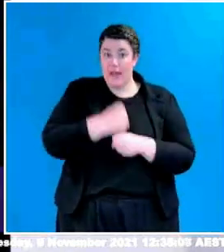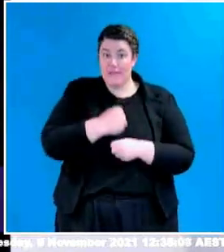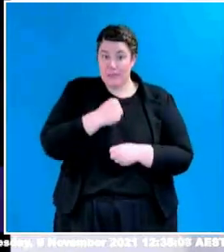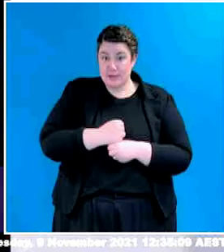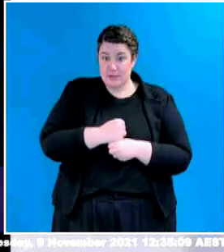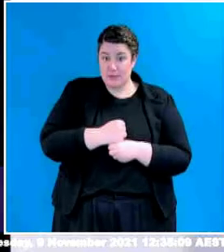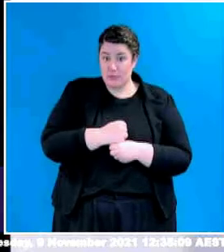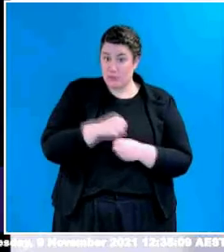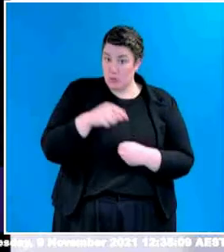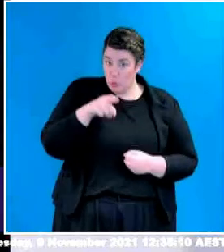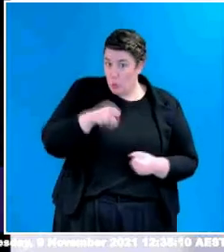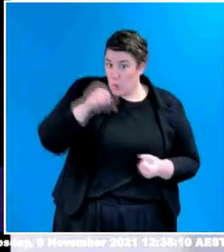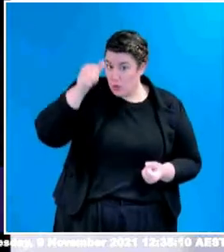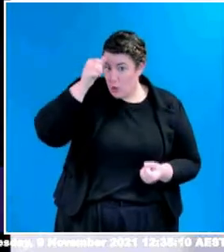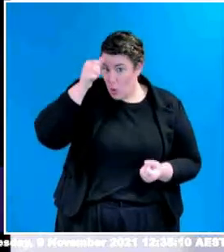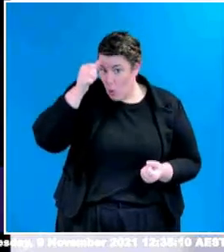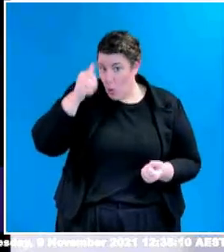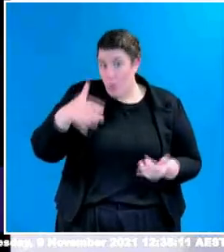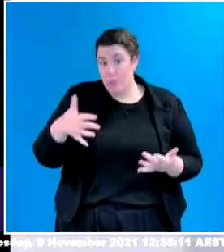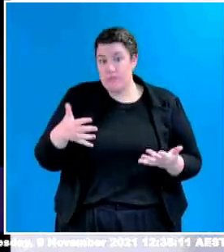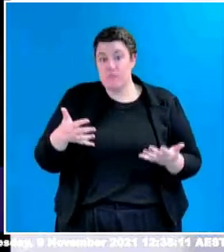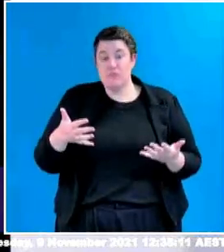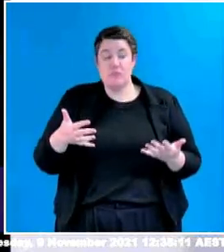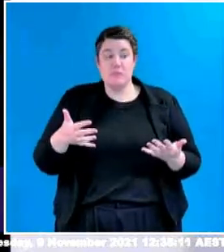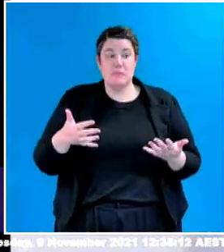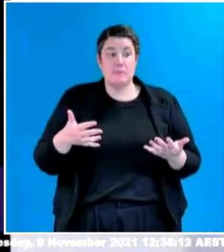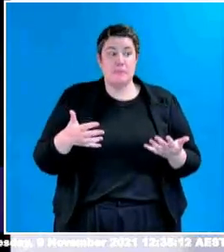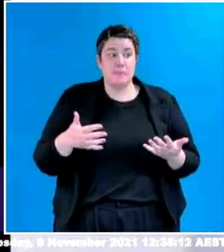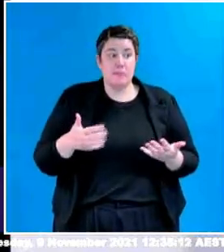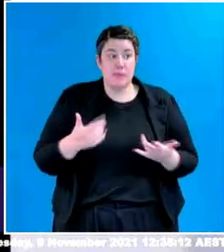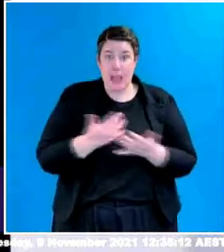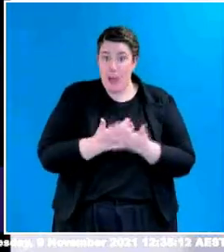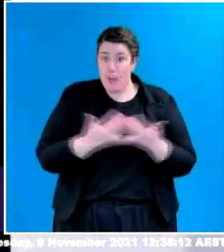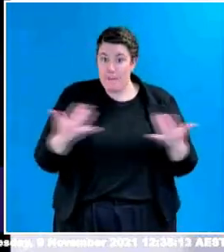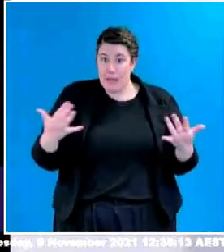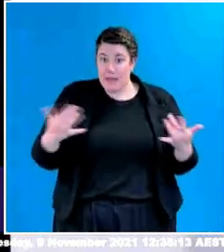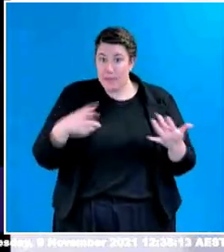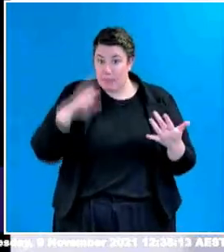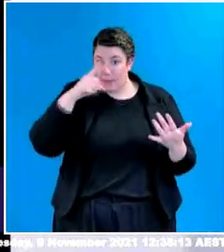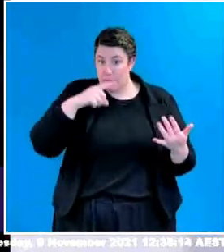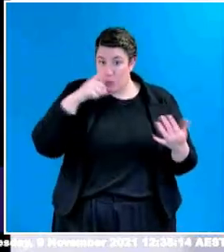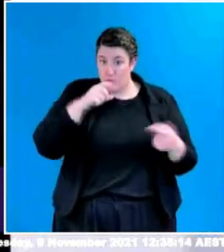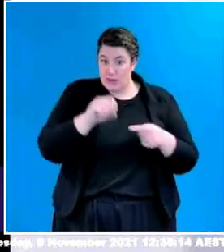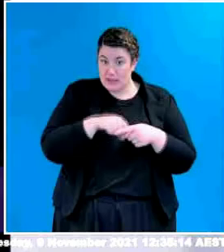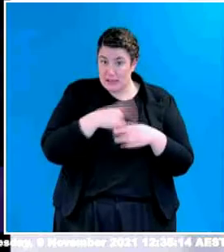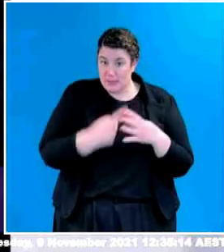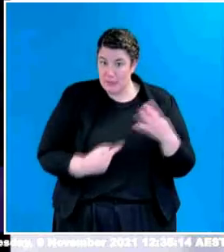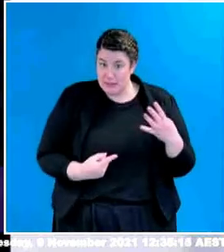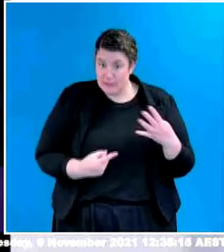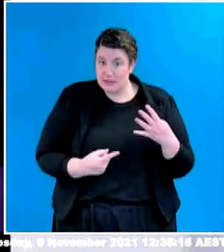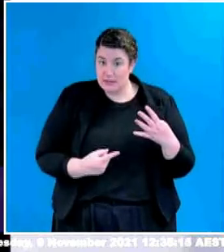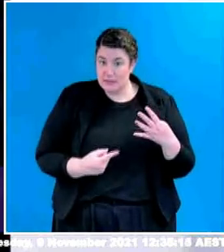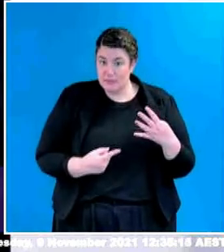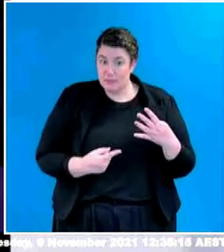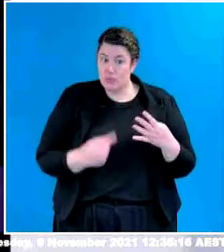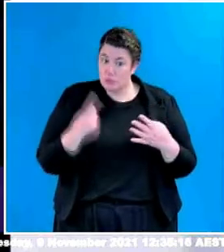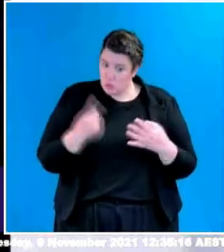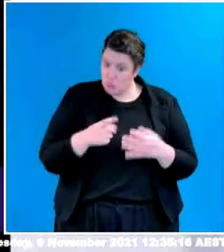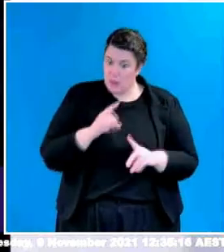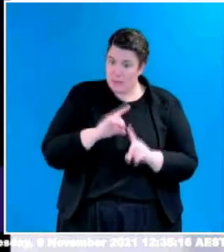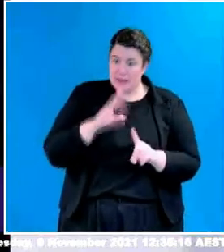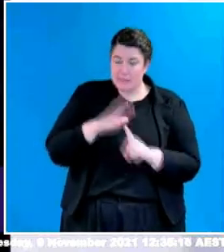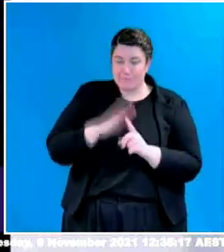Are you aware of the numbers of people with disability who are actively working